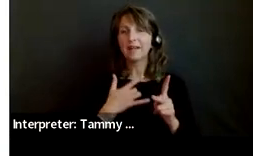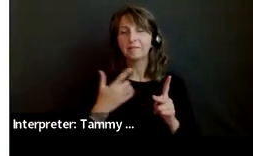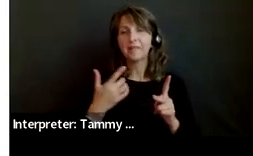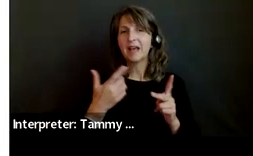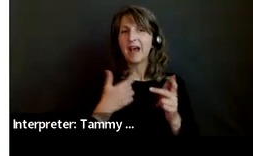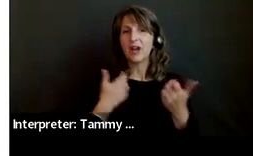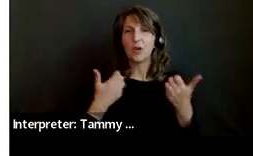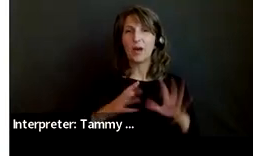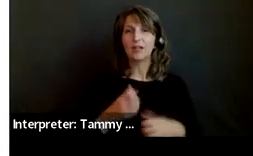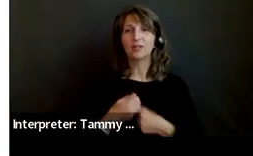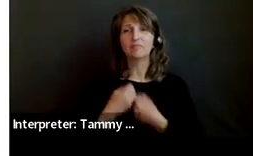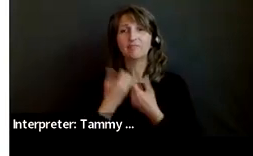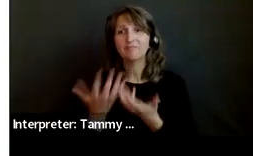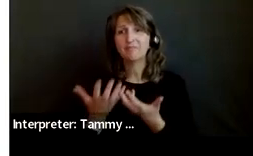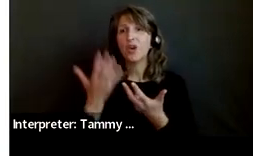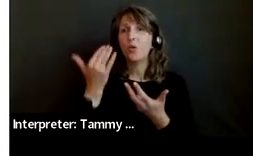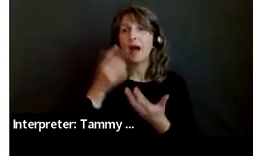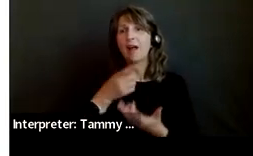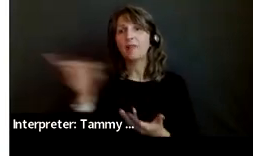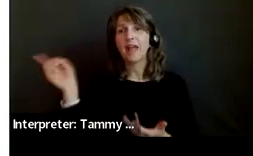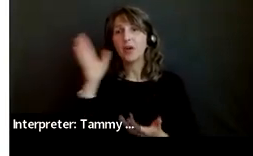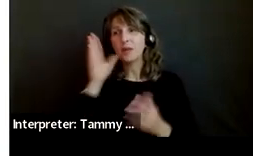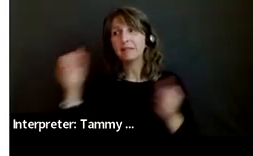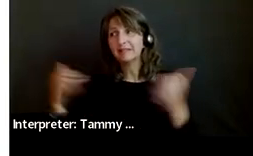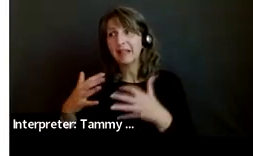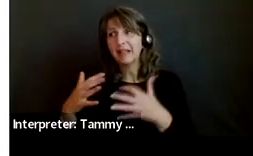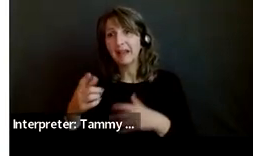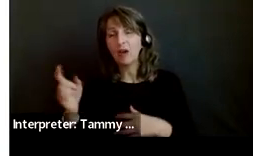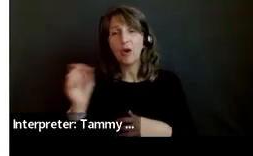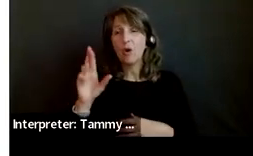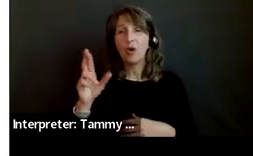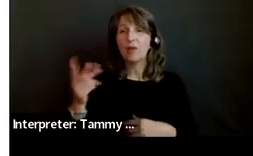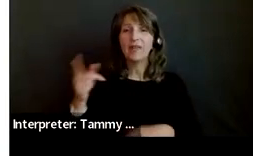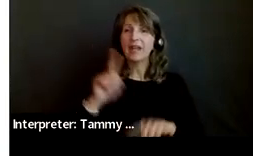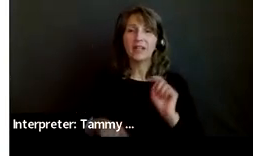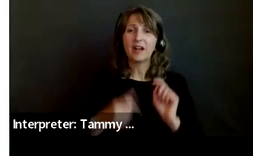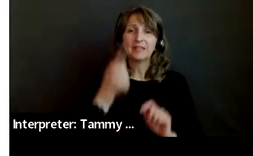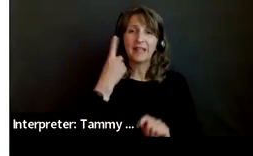They don't want to make anyone nervous or they just fear someone's not going to be able to truly understand.